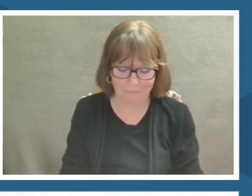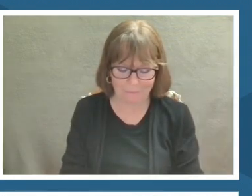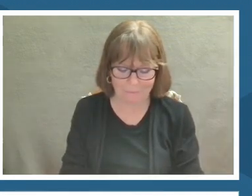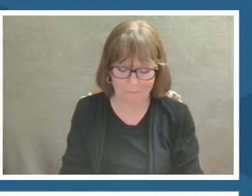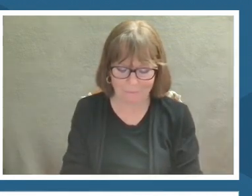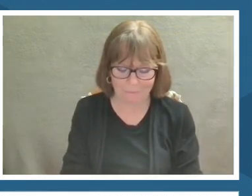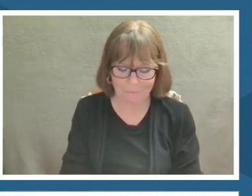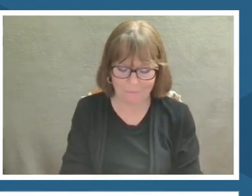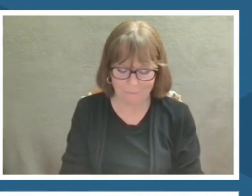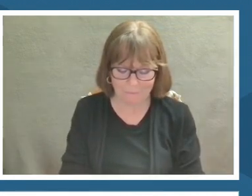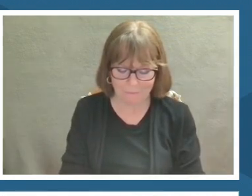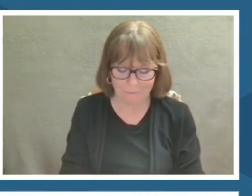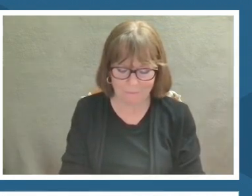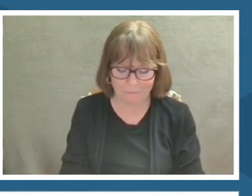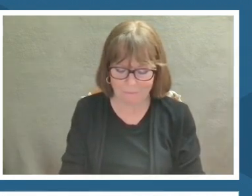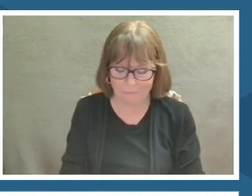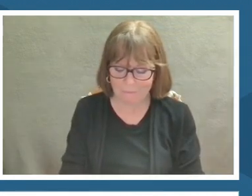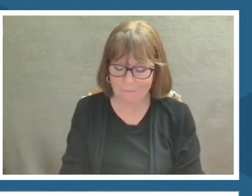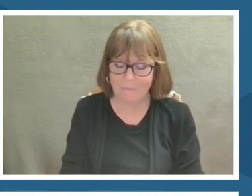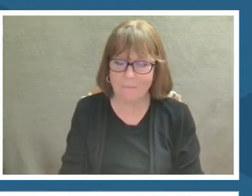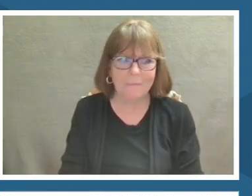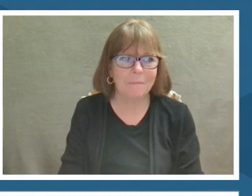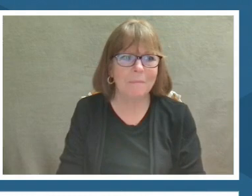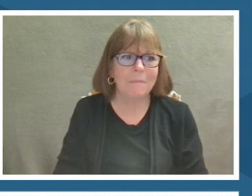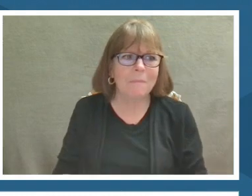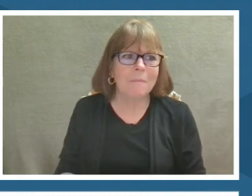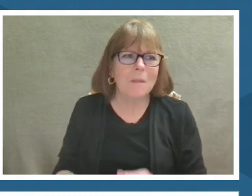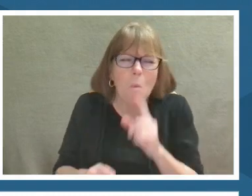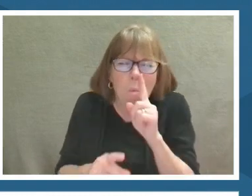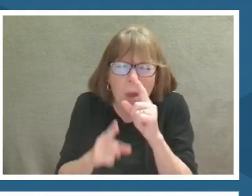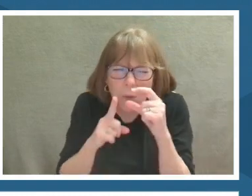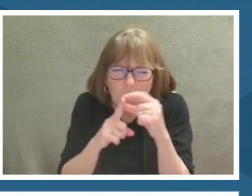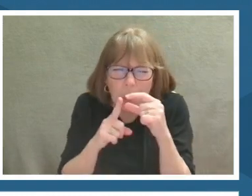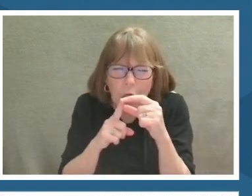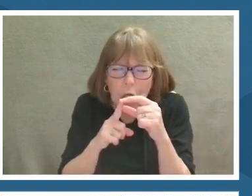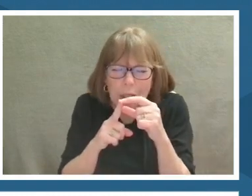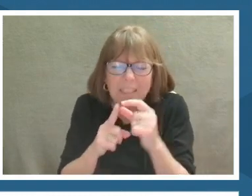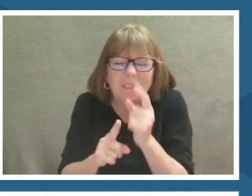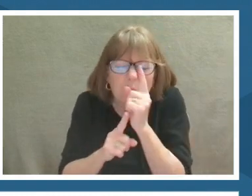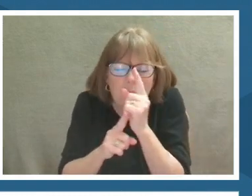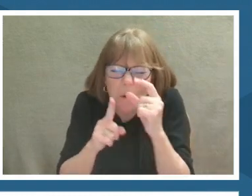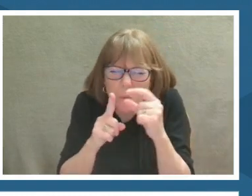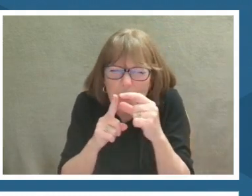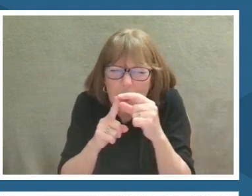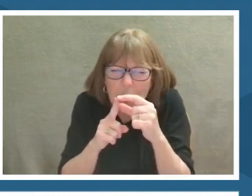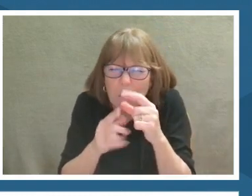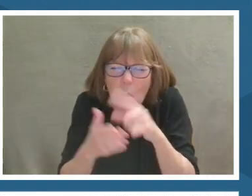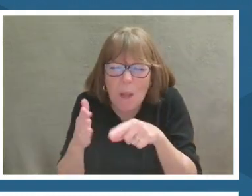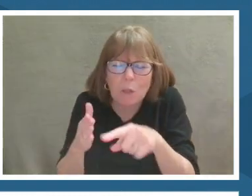just one word if you could come up with one word what do you think of when you